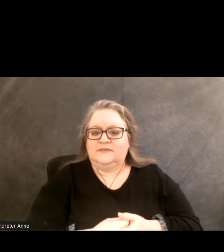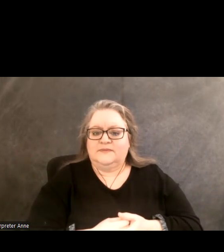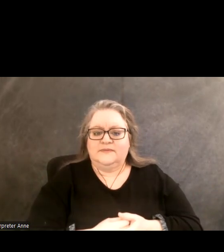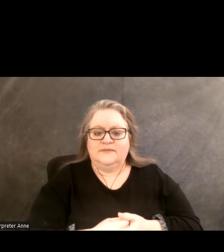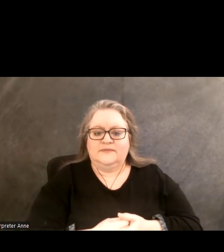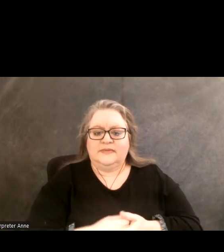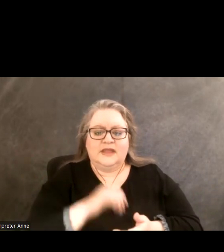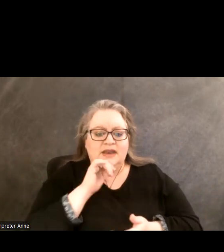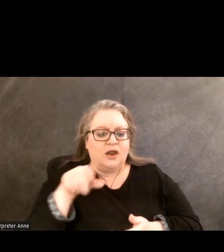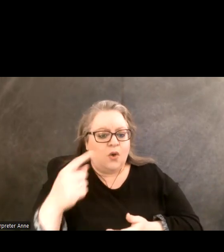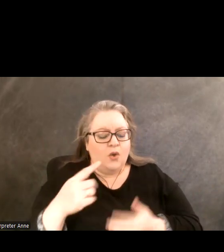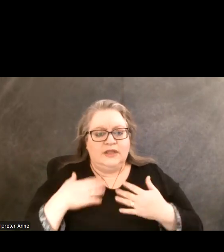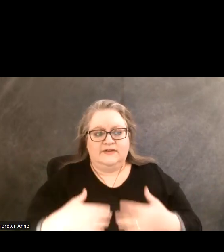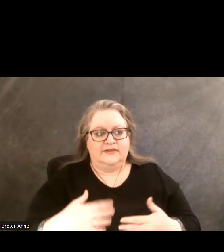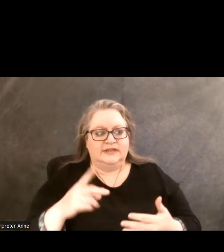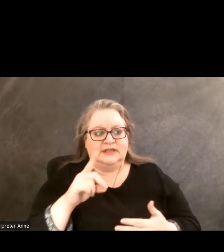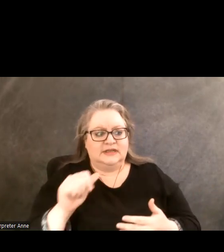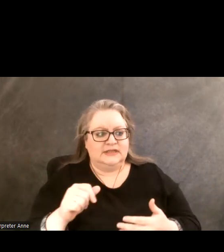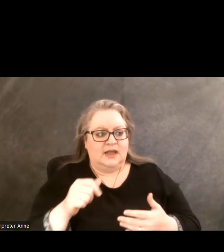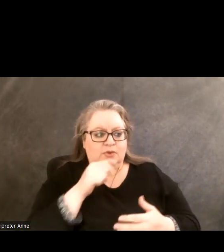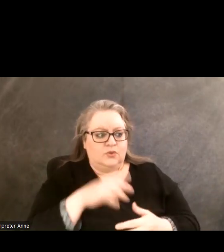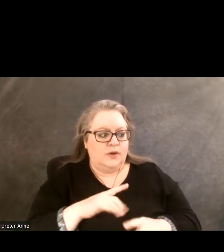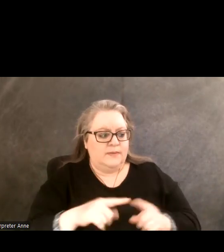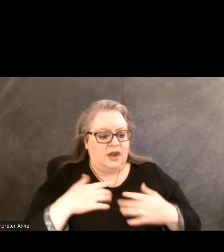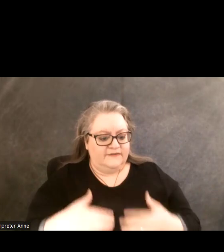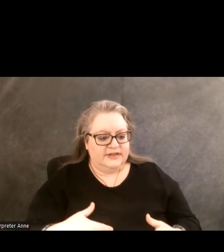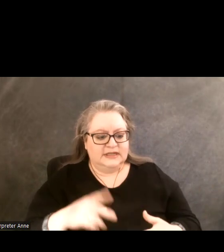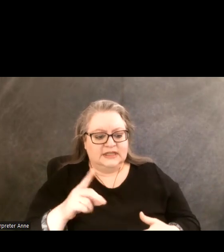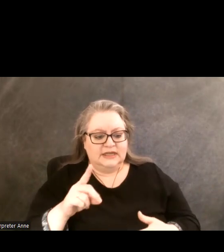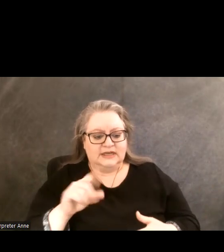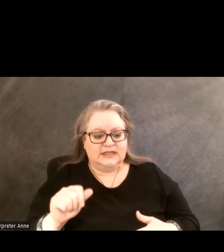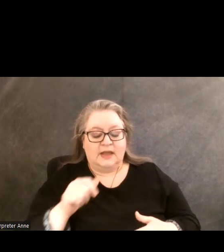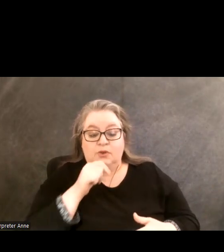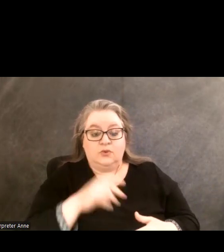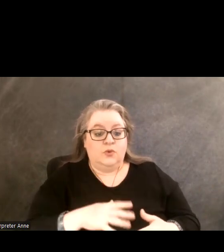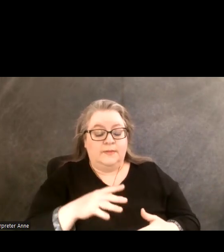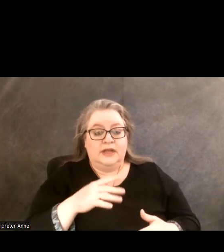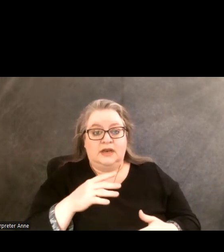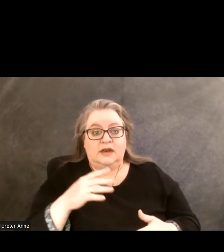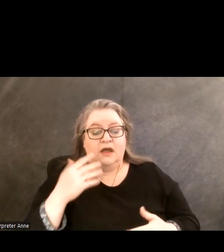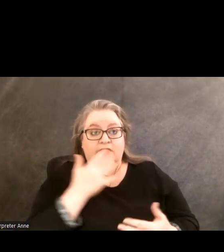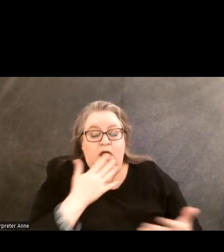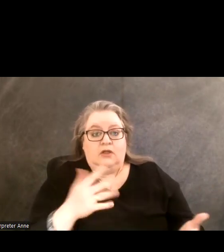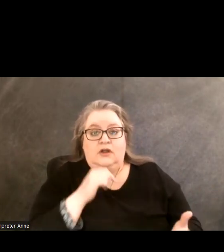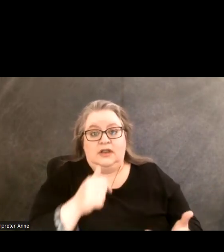physically disabled woman, but as a physically disabled woman of color who is not conventionally attractive,